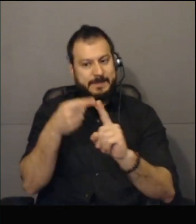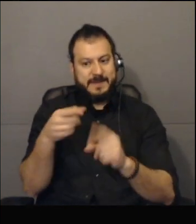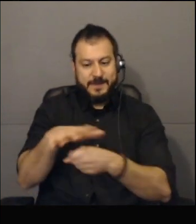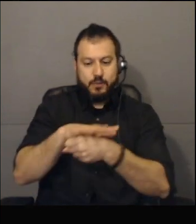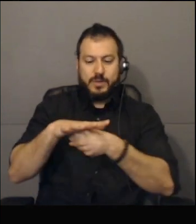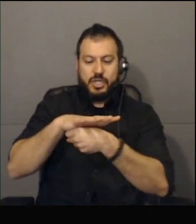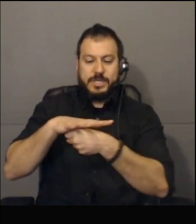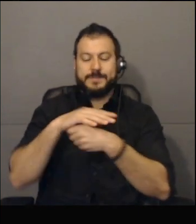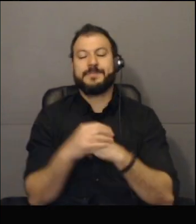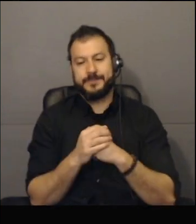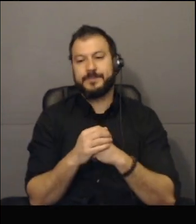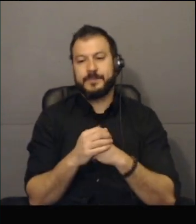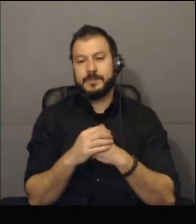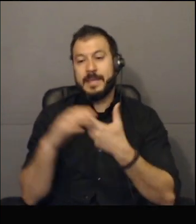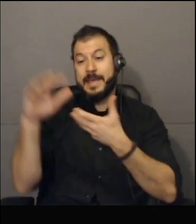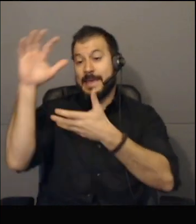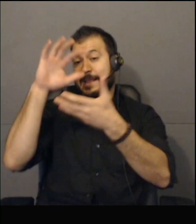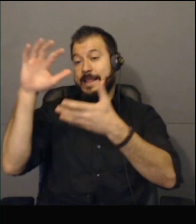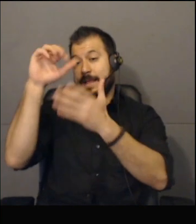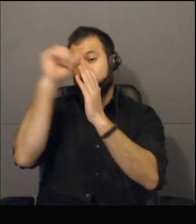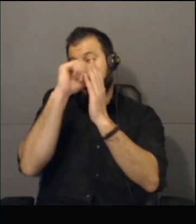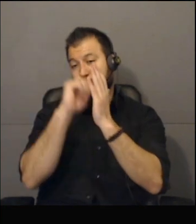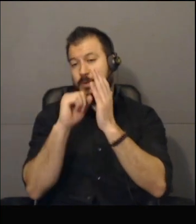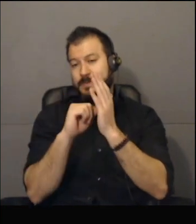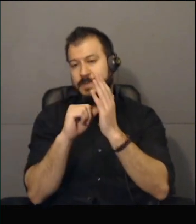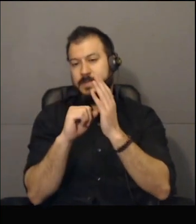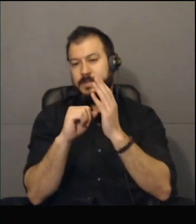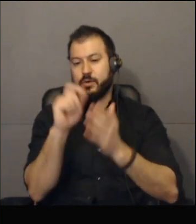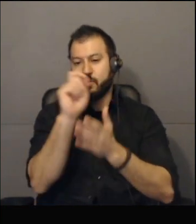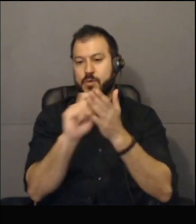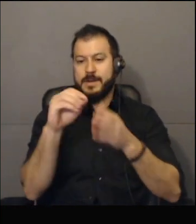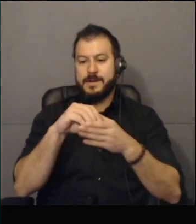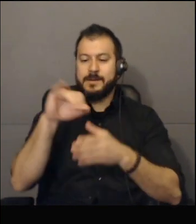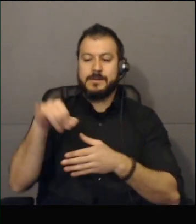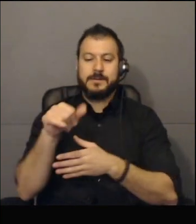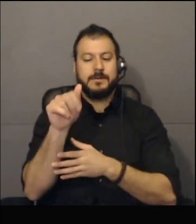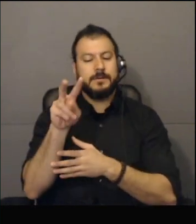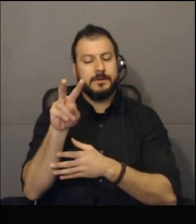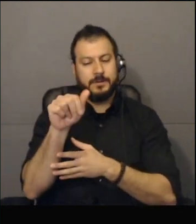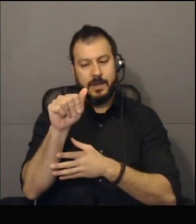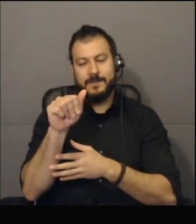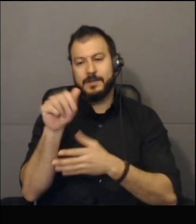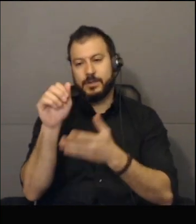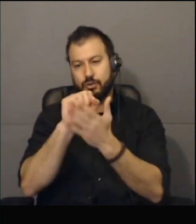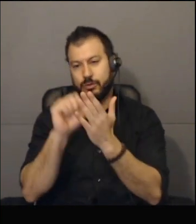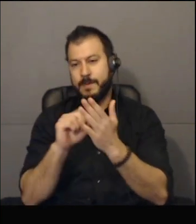Cloud scripts are server side code written in JavaScript and hosted by Playfab for free.